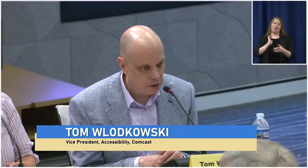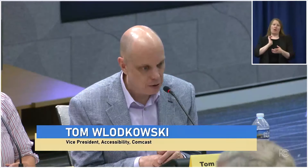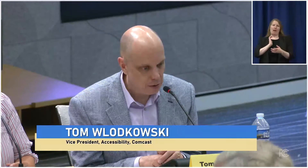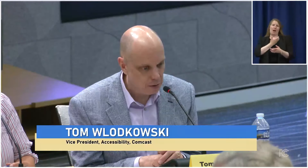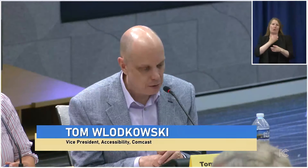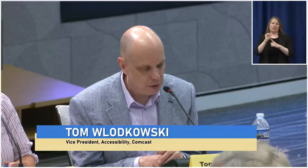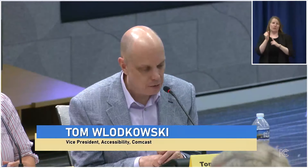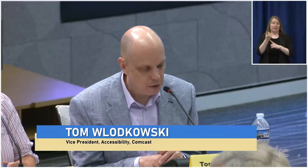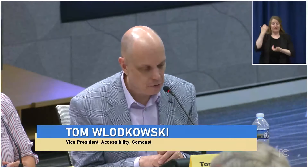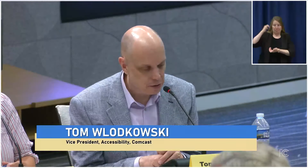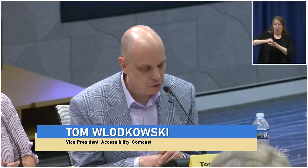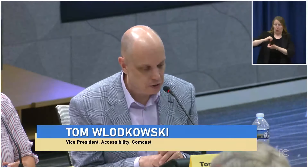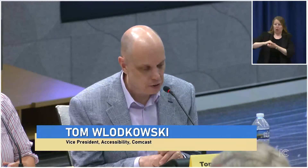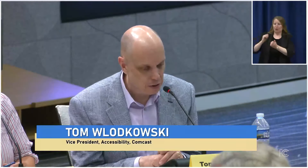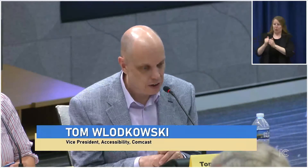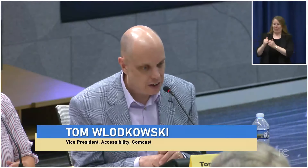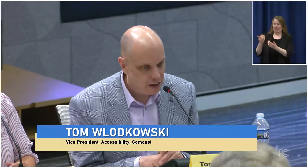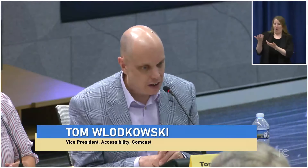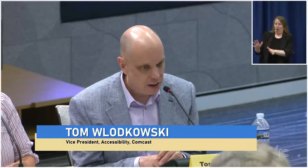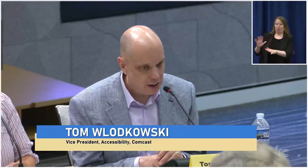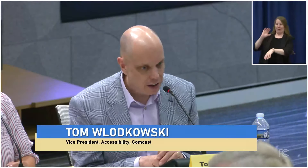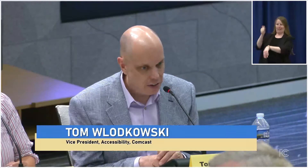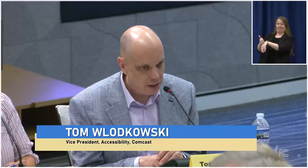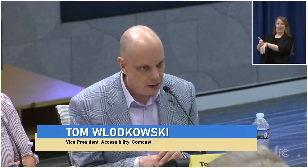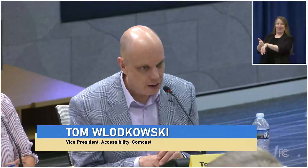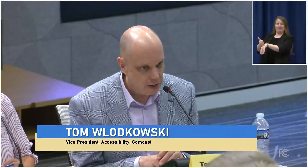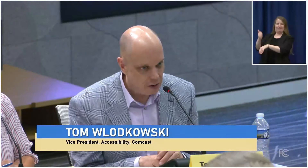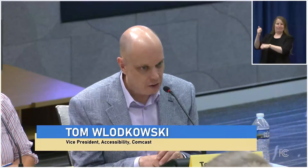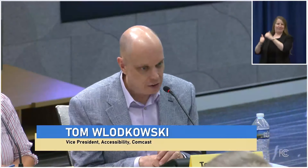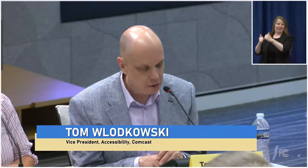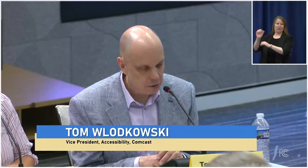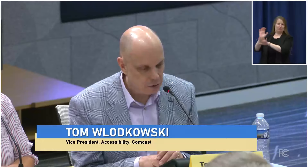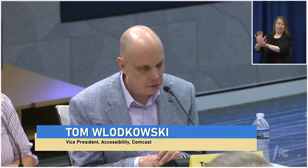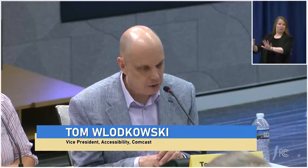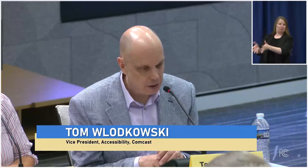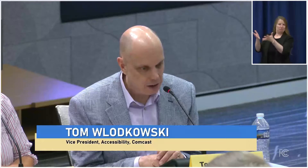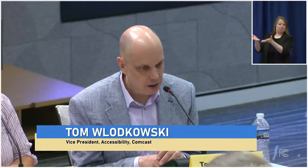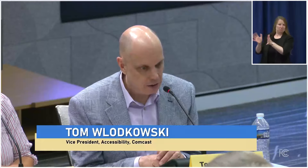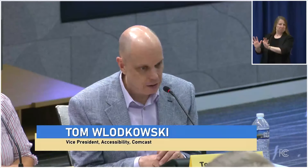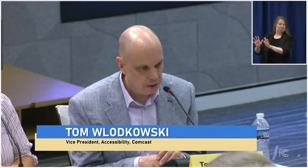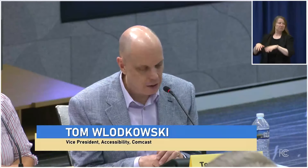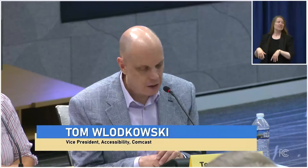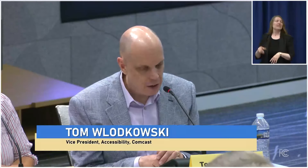TODAY, CSD TO HANDLE THE PLATFORM ISSUES FOR US. AND SO I THINK IT REALLY